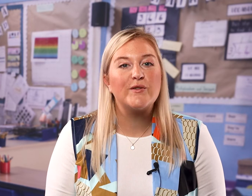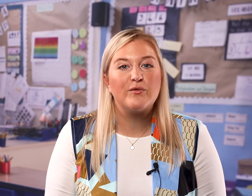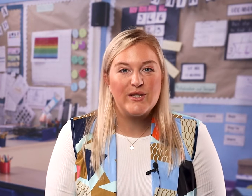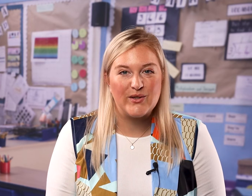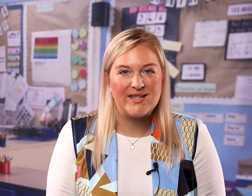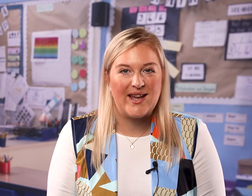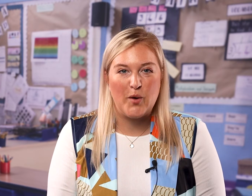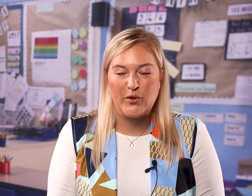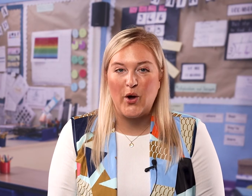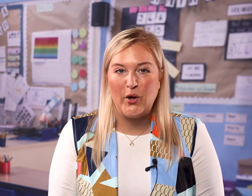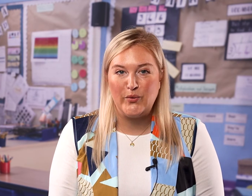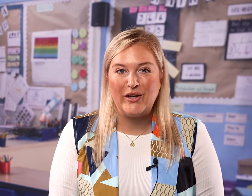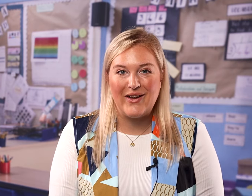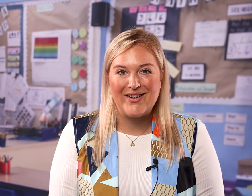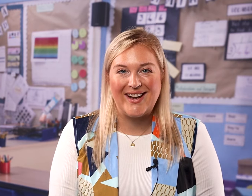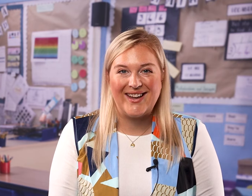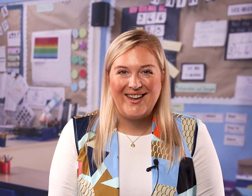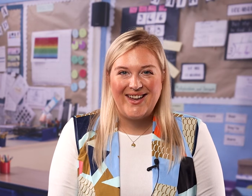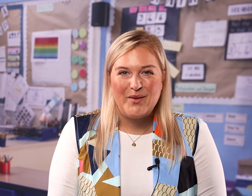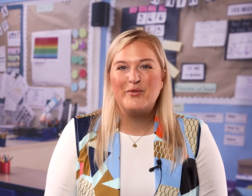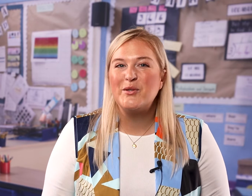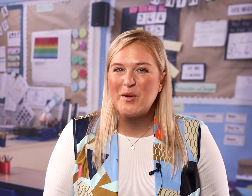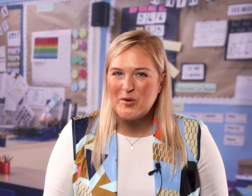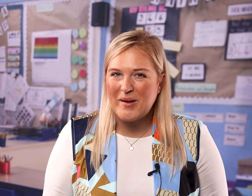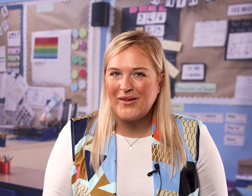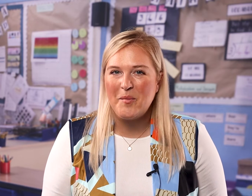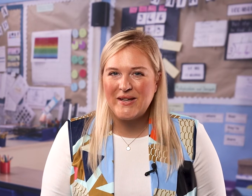useful resources to help with your own learning. We have also brought back our